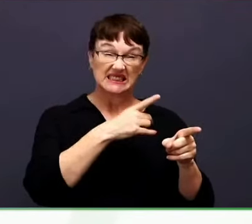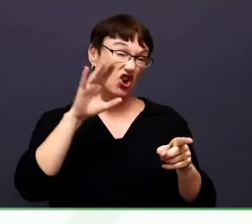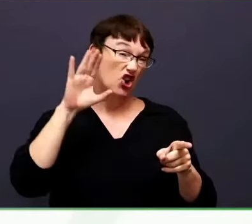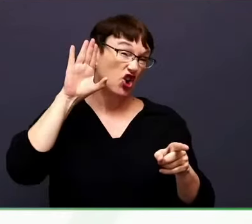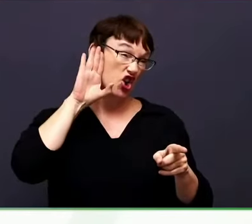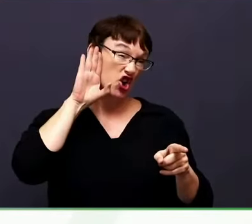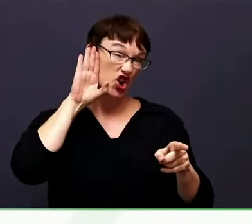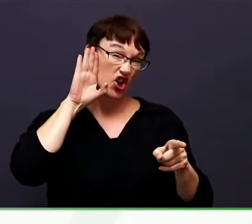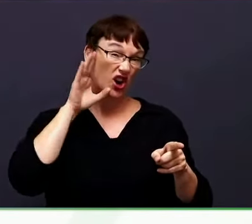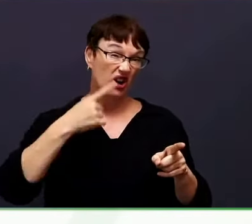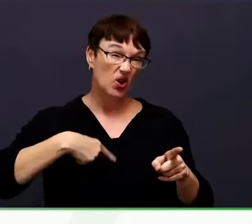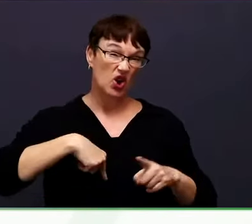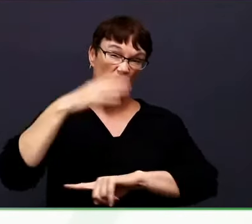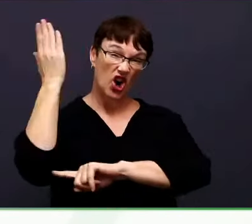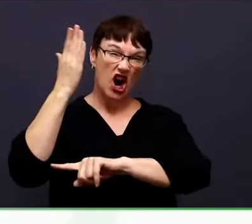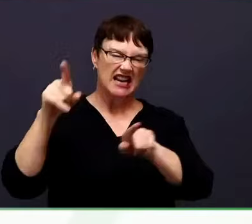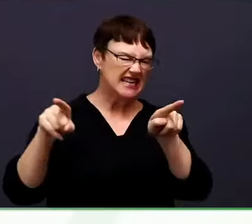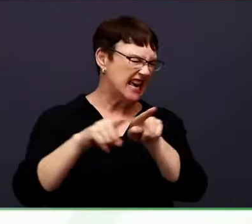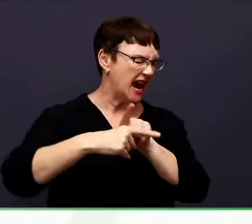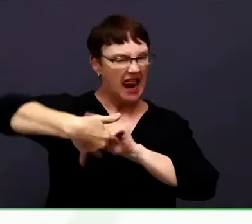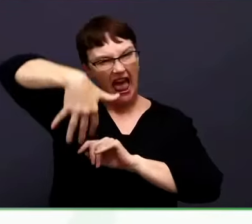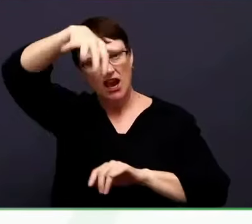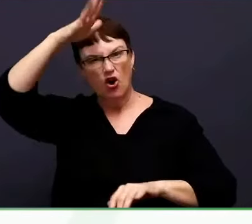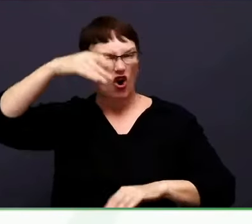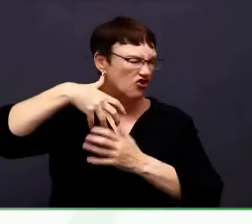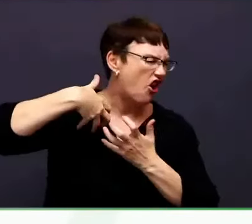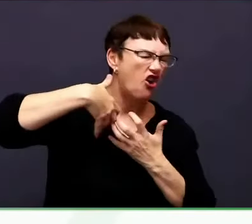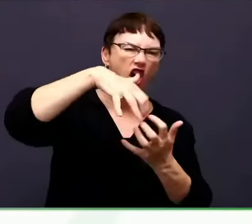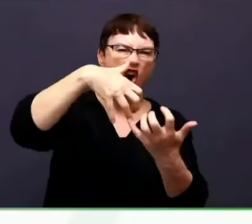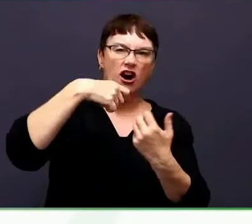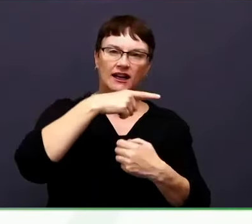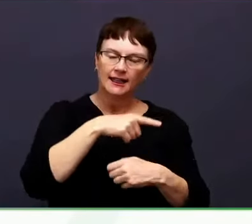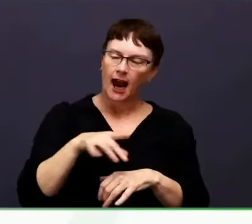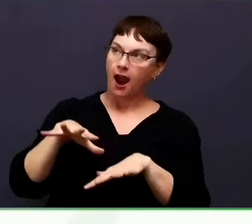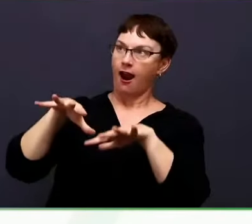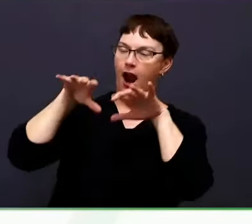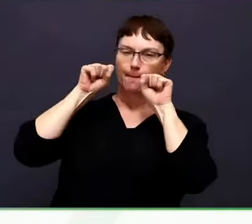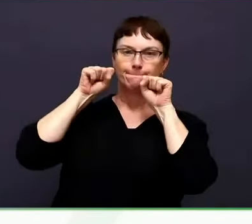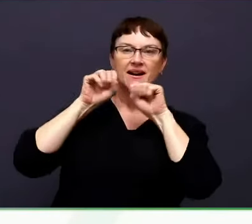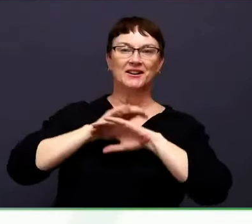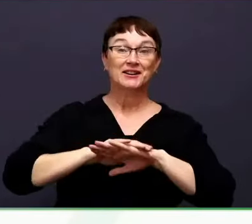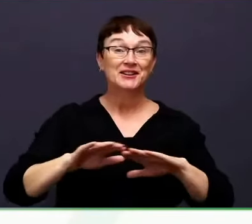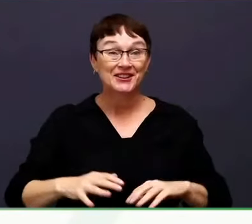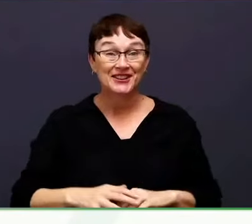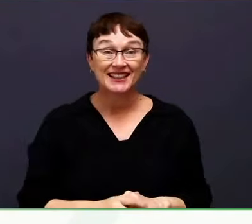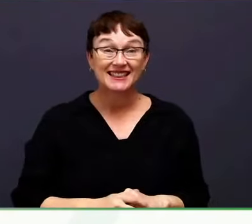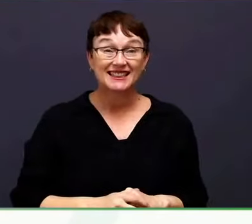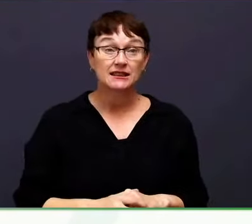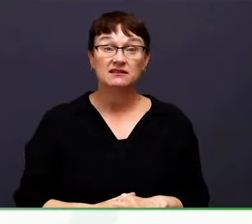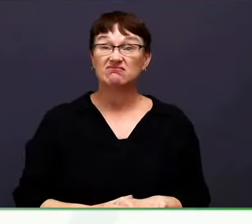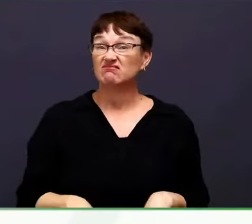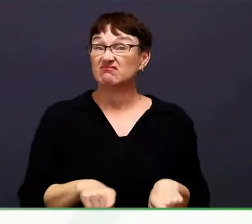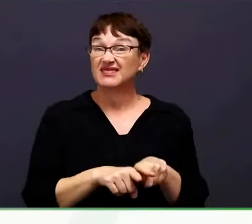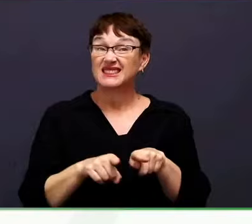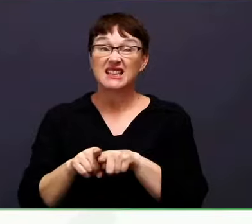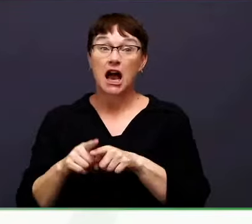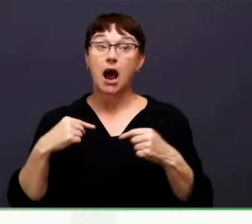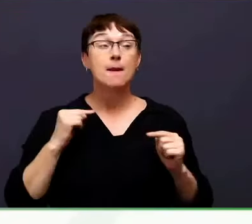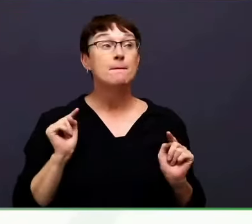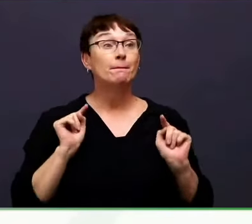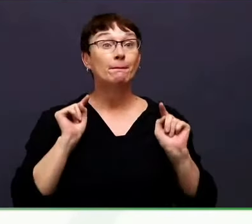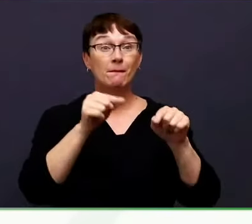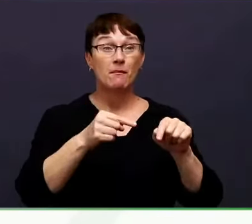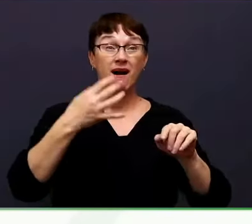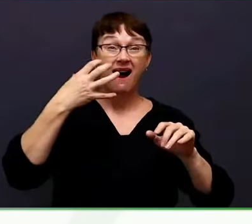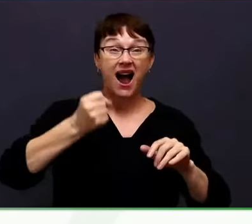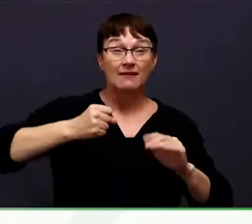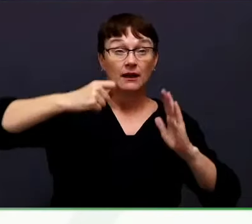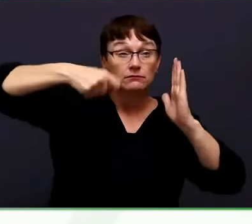We were on several papers and names, and many people heard about